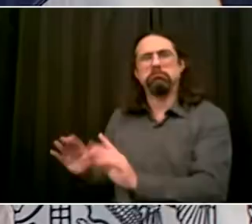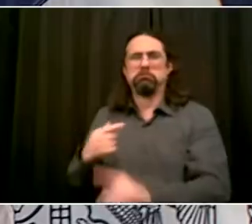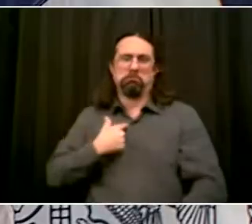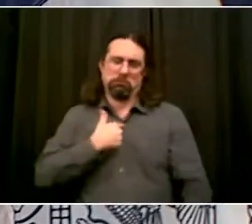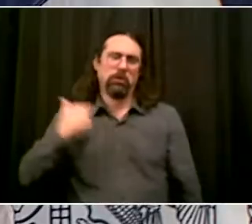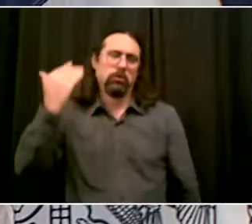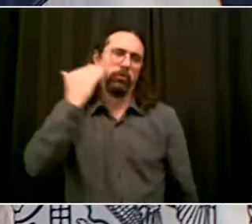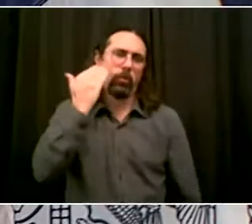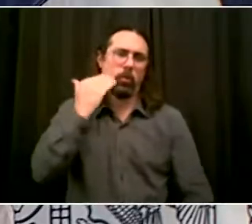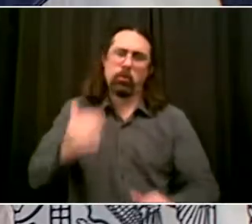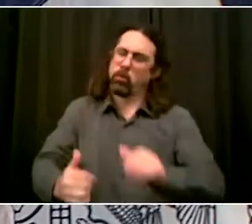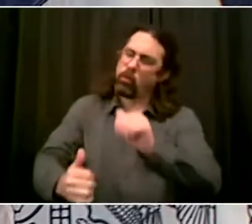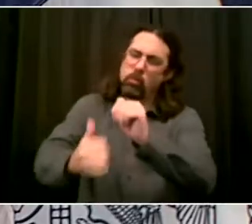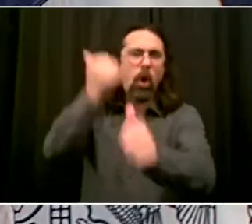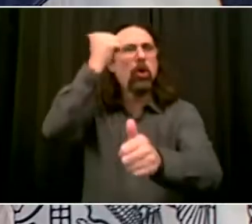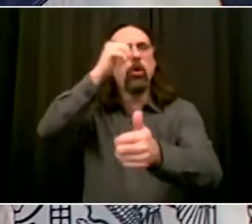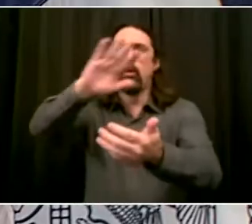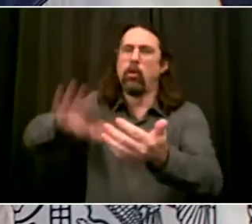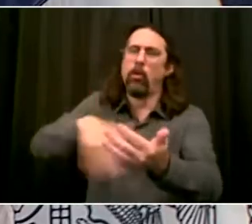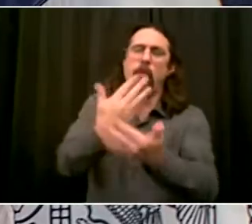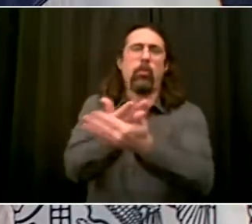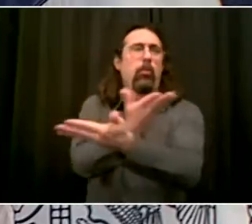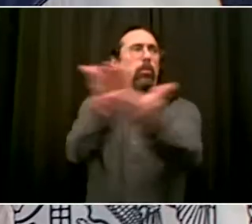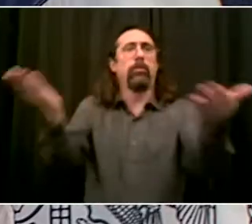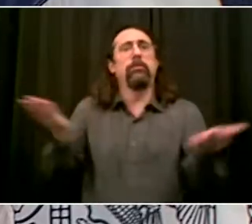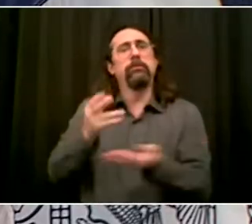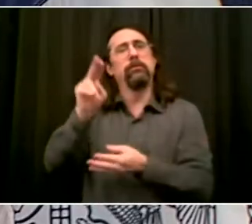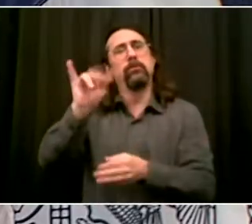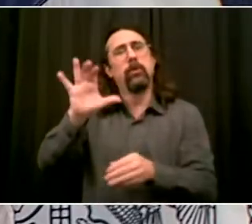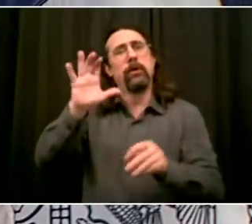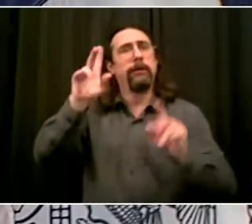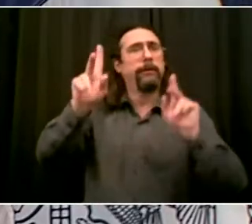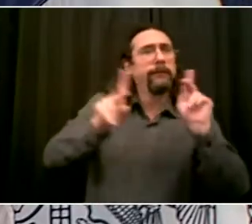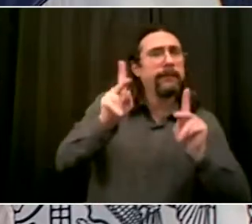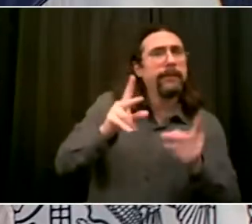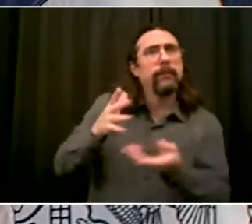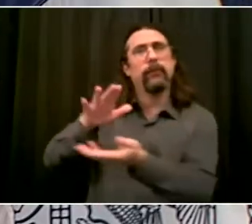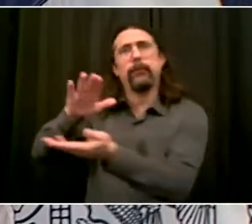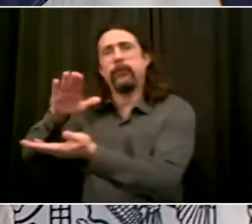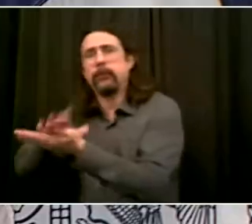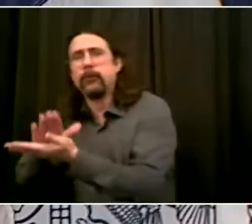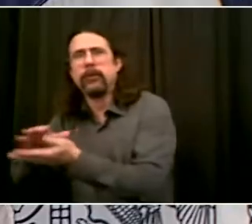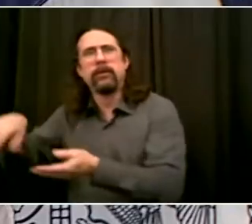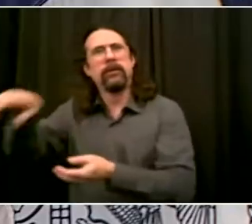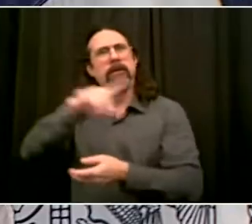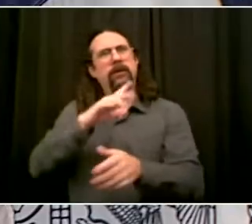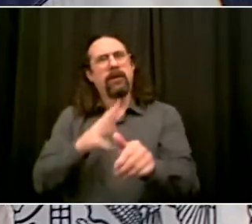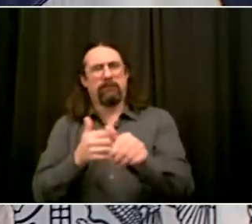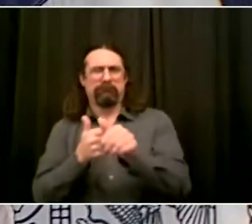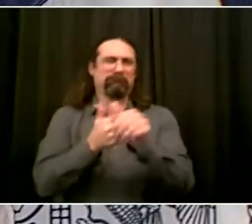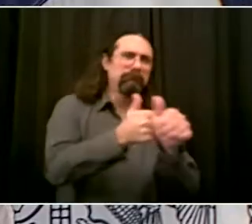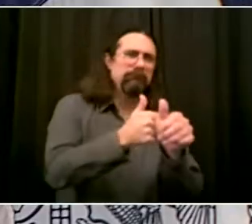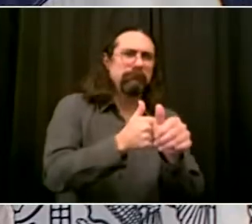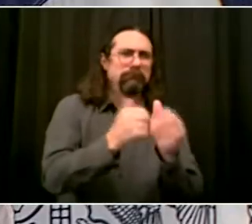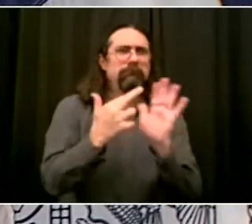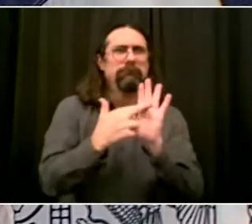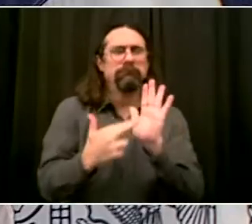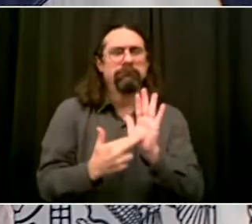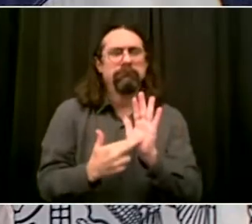HEALTHCARE FACILITIES, SCHOOLS, BUSINESSES. I DON'T WANT TO GET LOO STIIWHN AAT